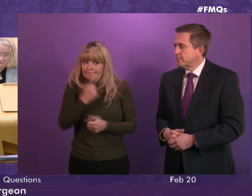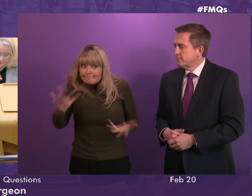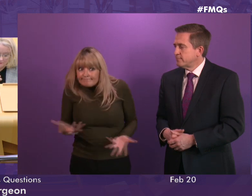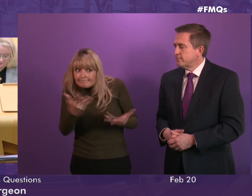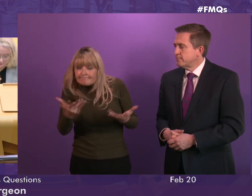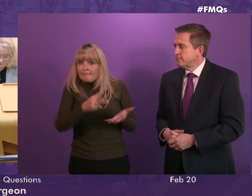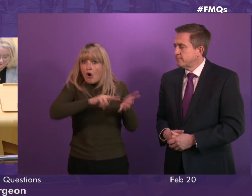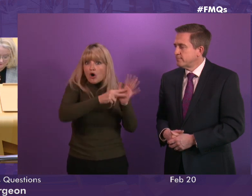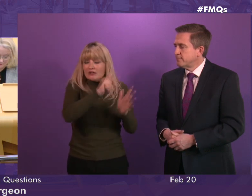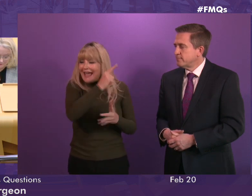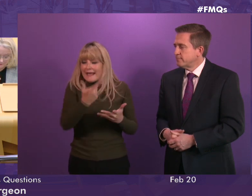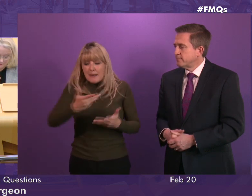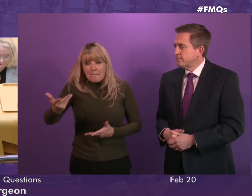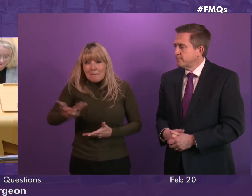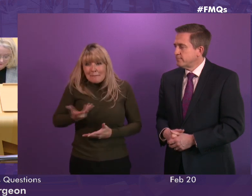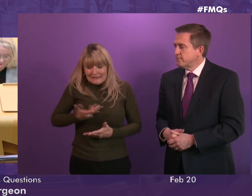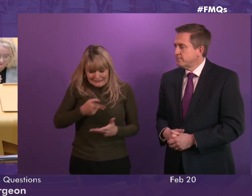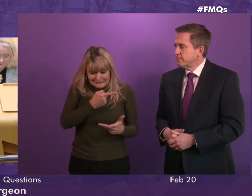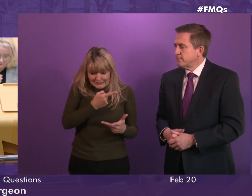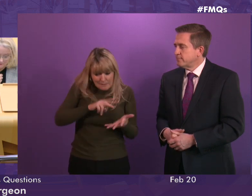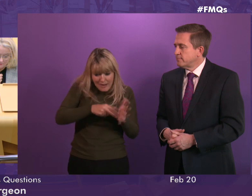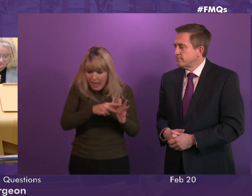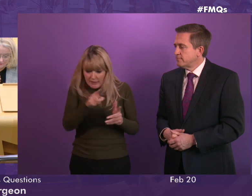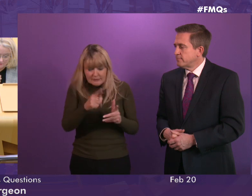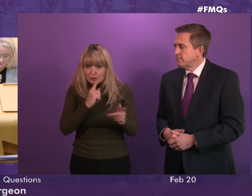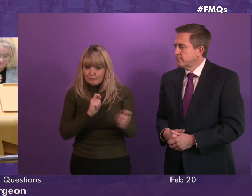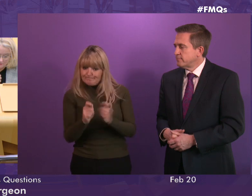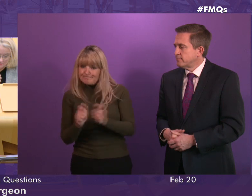business continuity plans are refreshed, in light of the coronavirus. We are also promoting